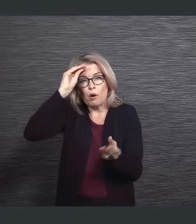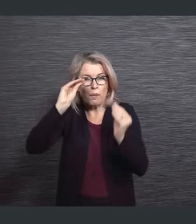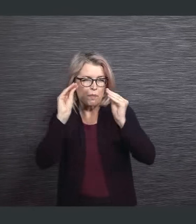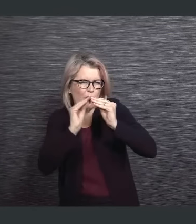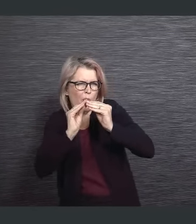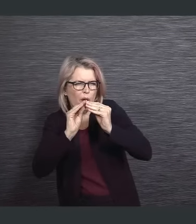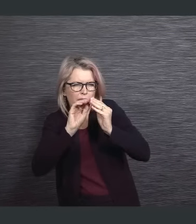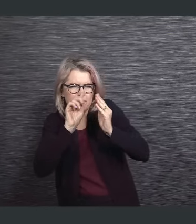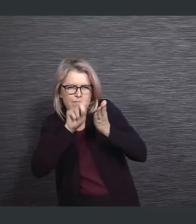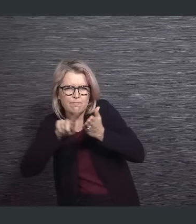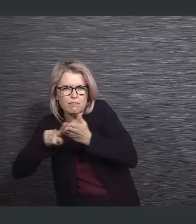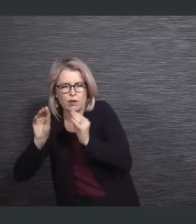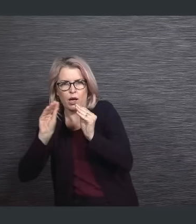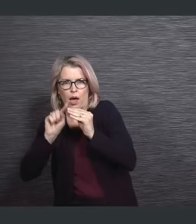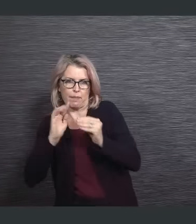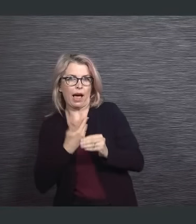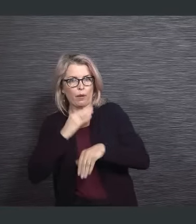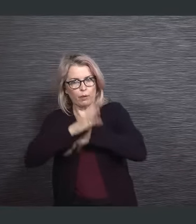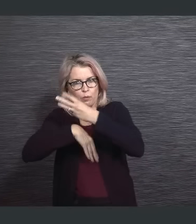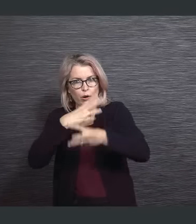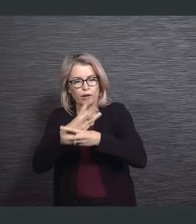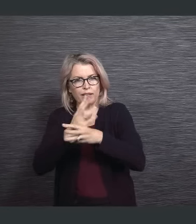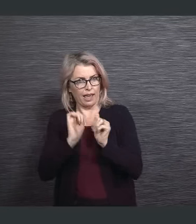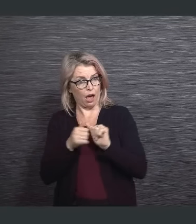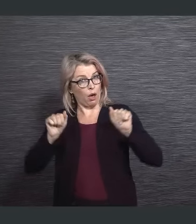This is made possible by Sony's technologies